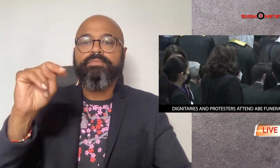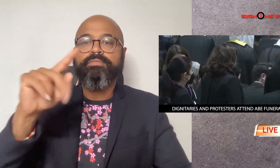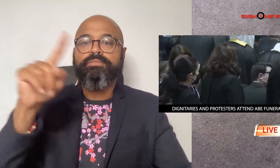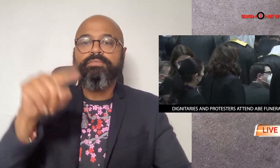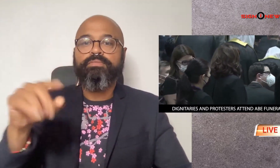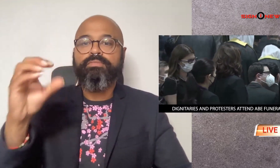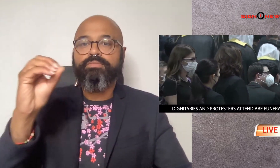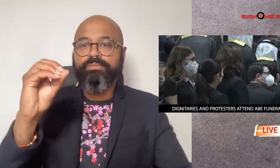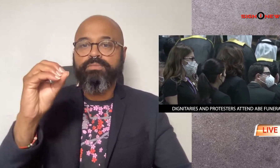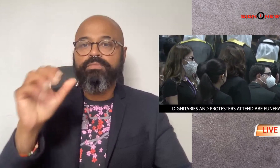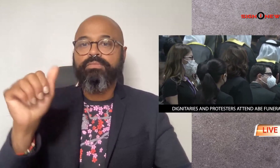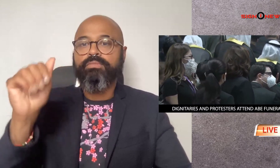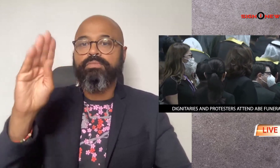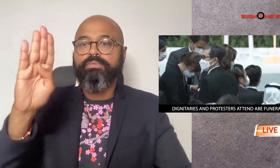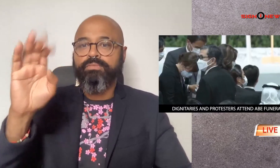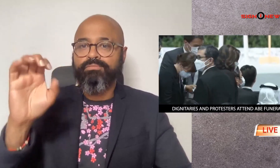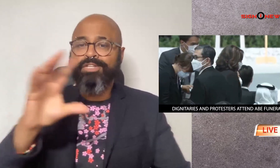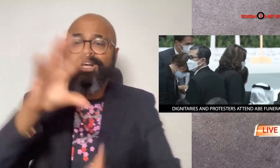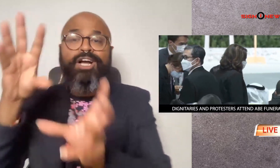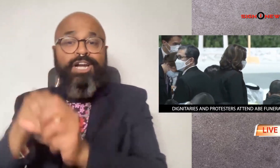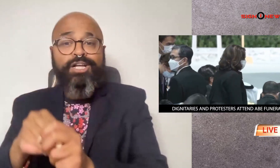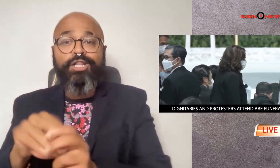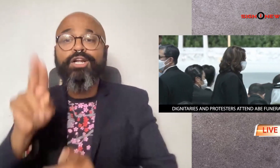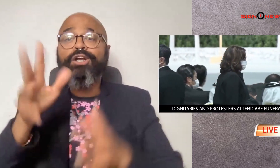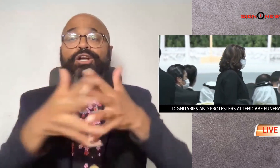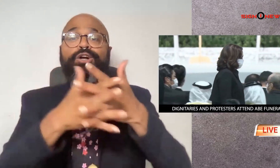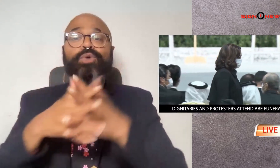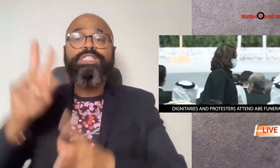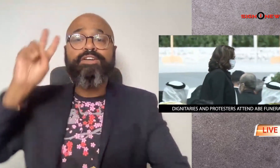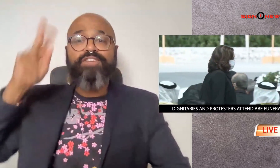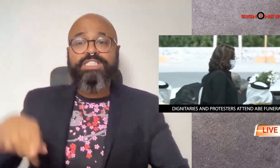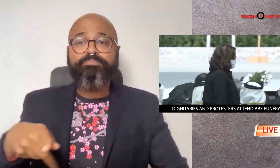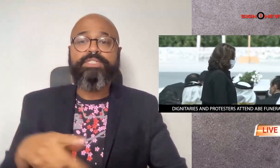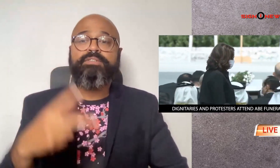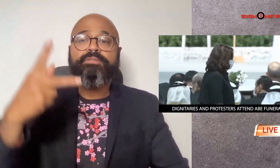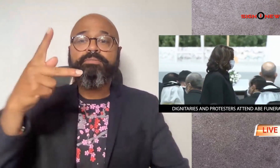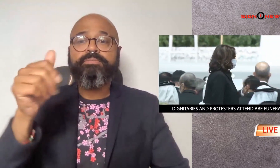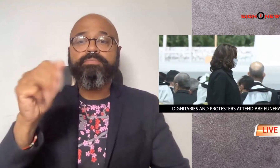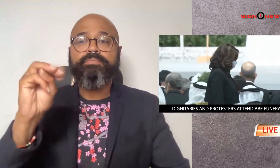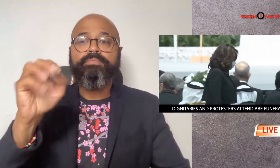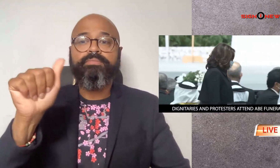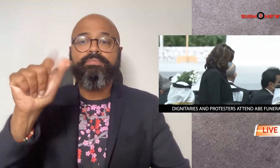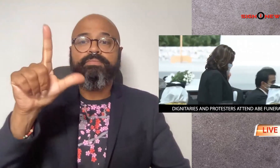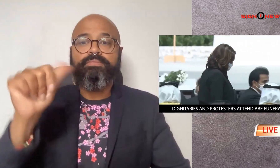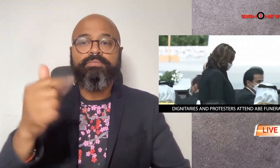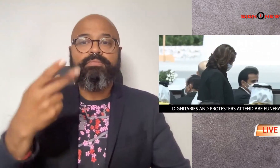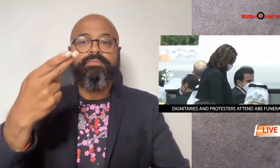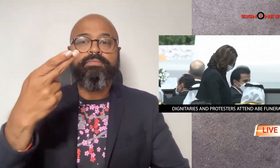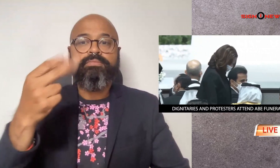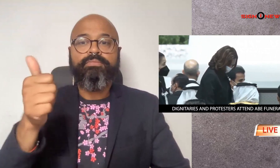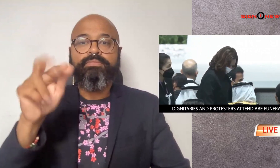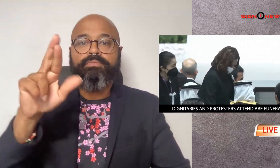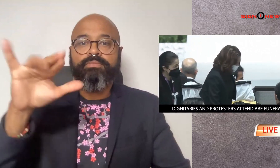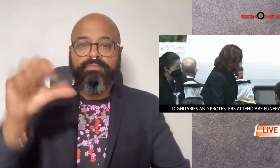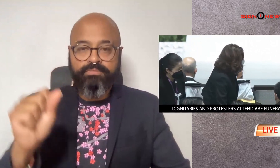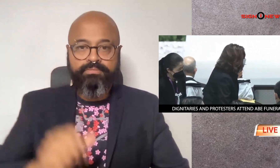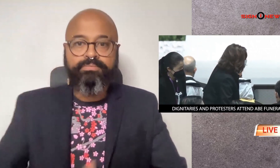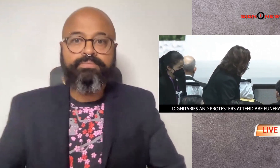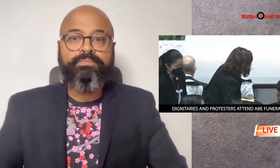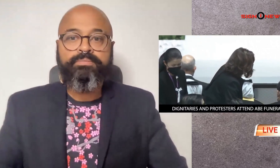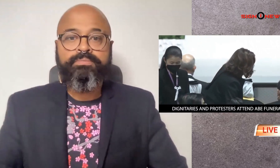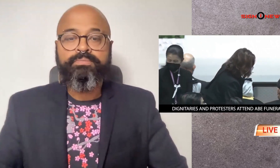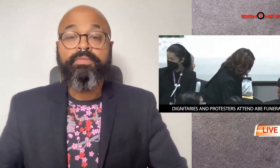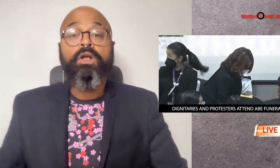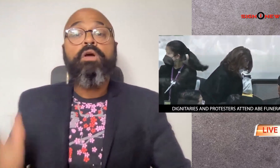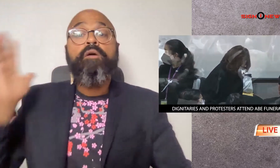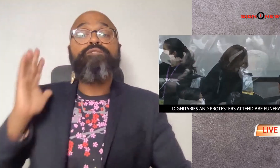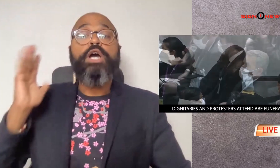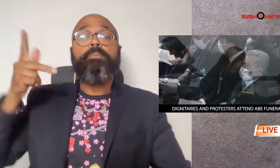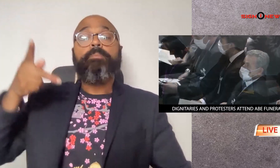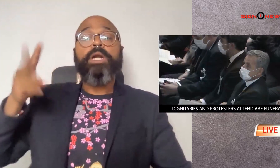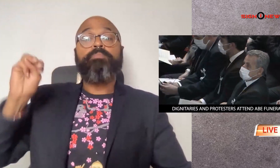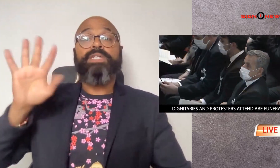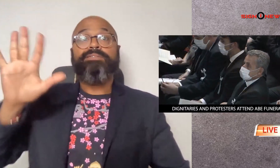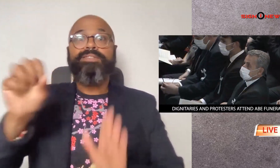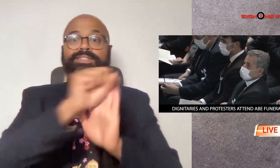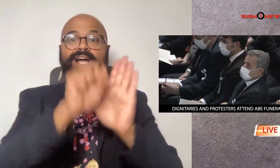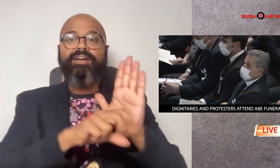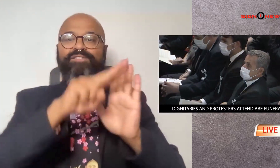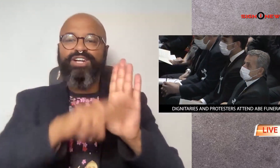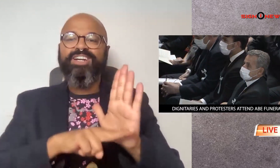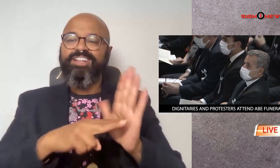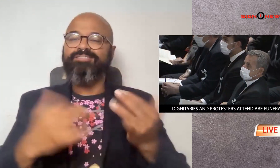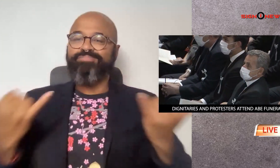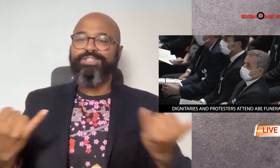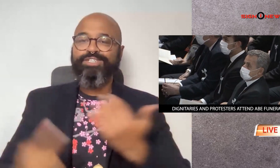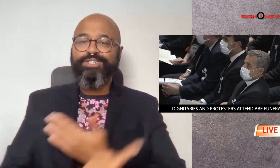Abe including US President Kamala Harris the former prime minister's state funeral